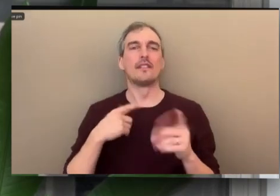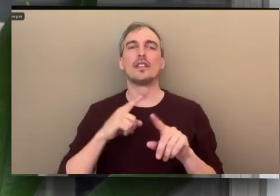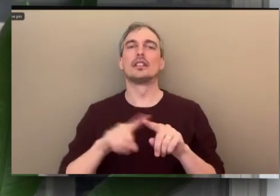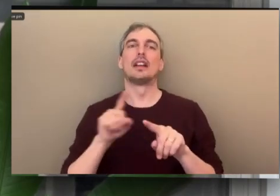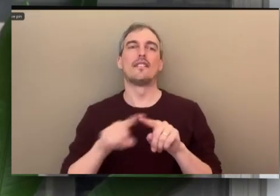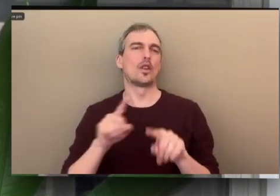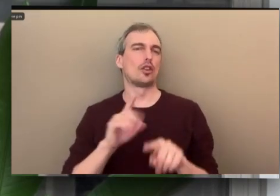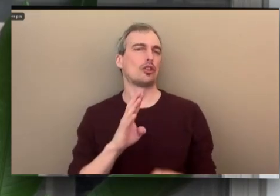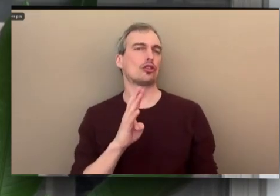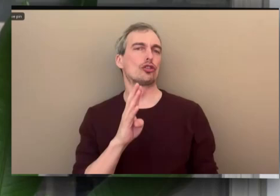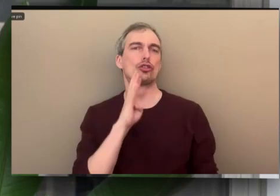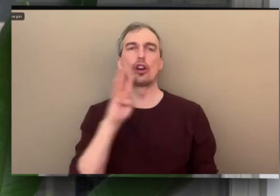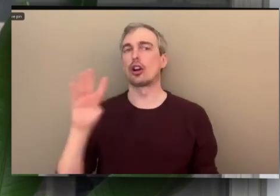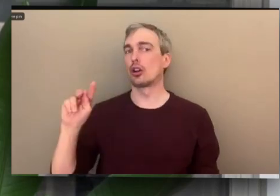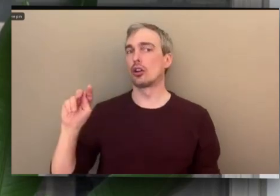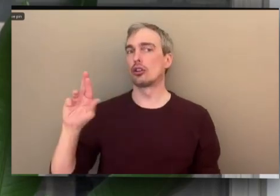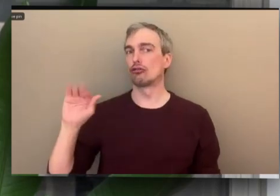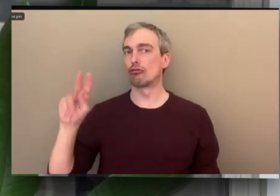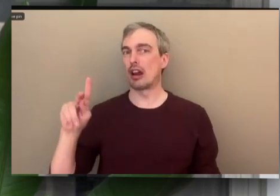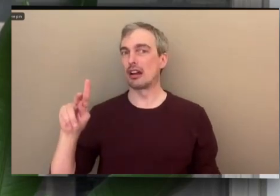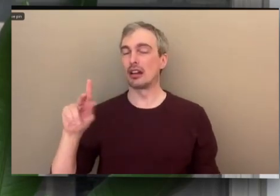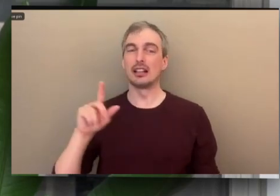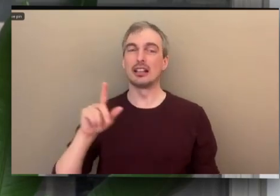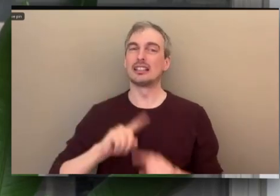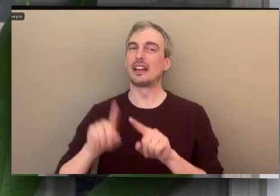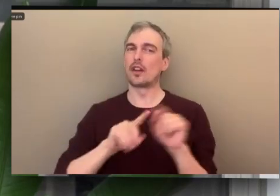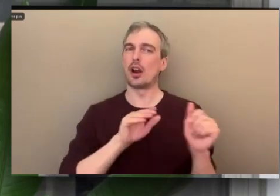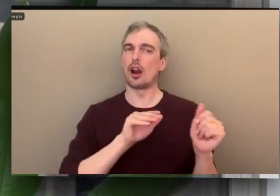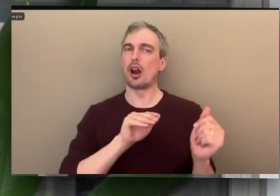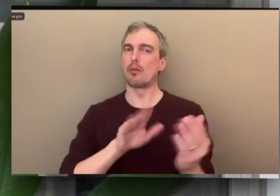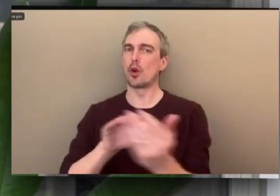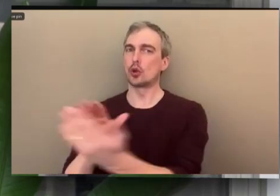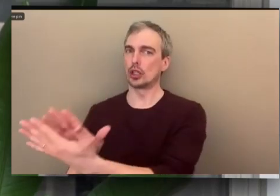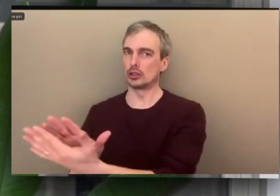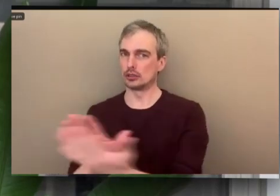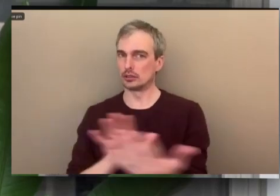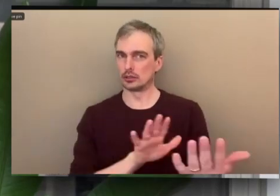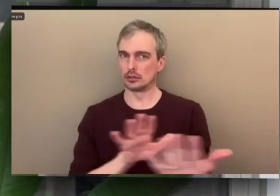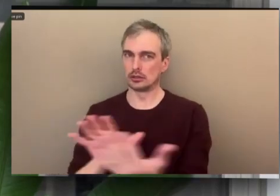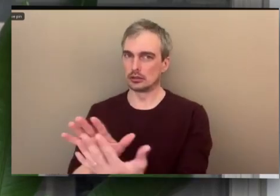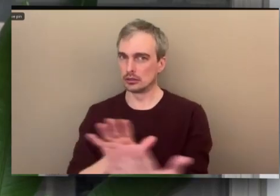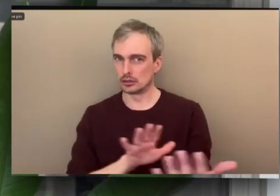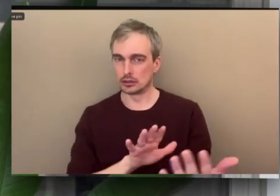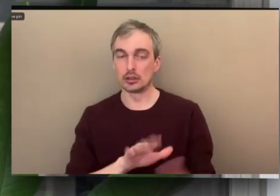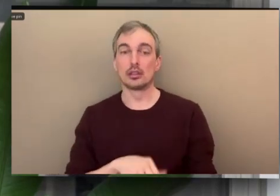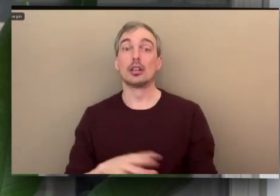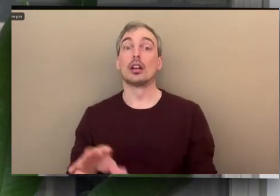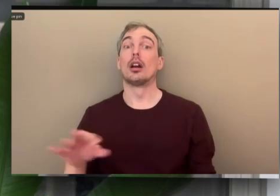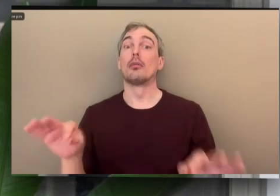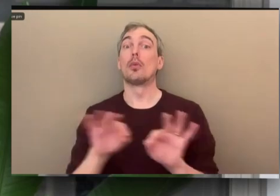So again, the importance of accessibility from an education awareness perspective is: Any organization, there's always turnover.